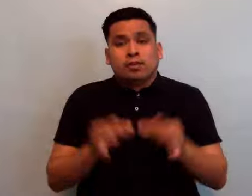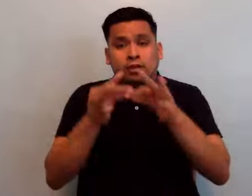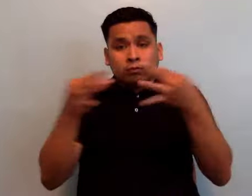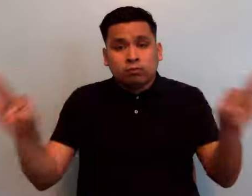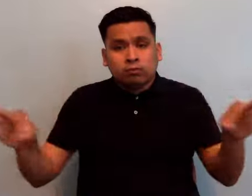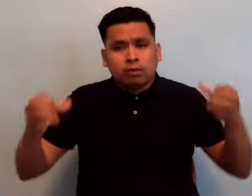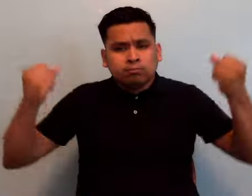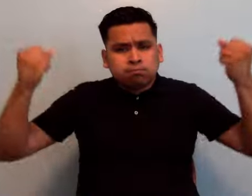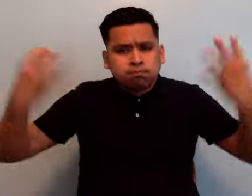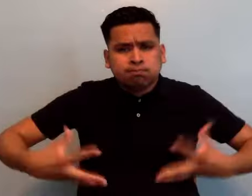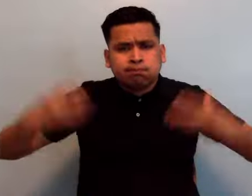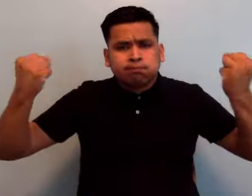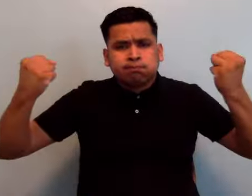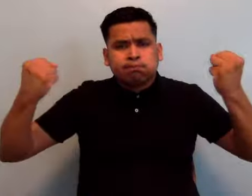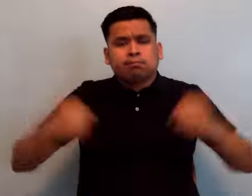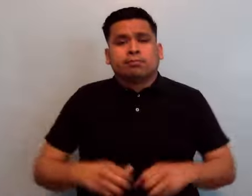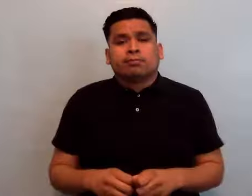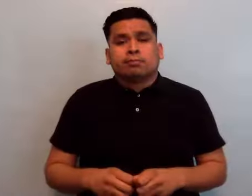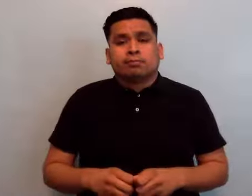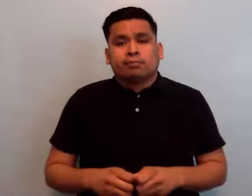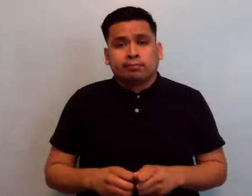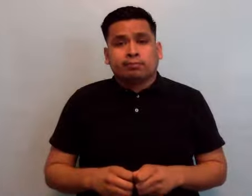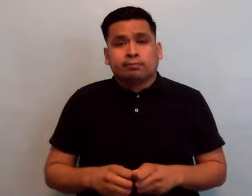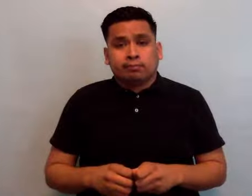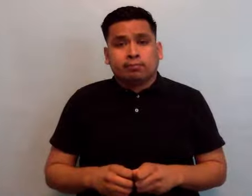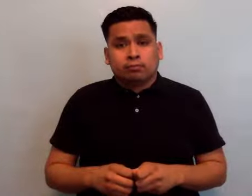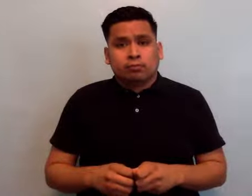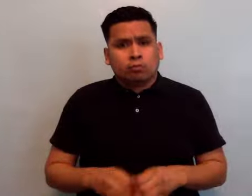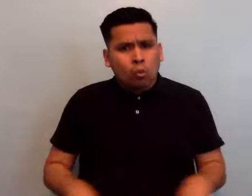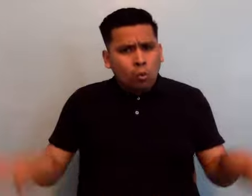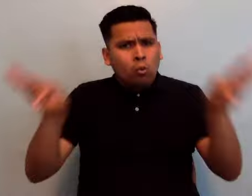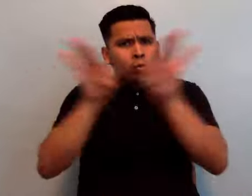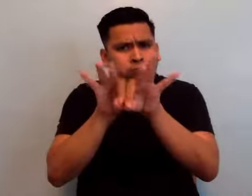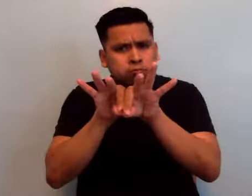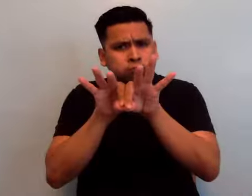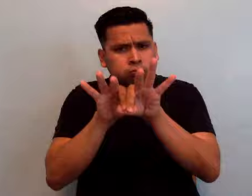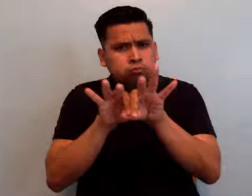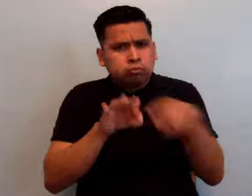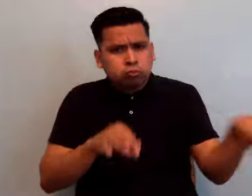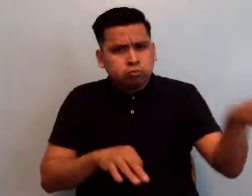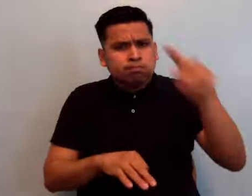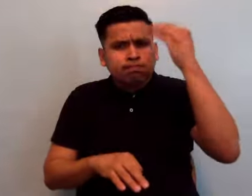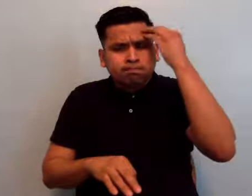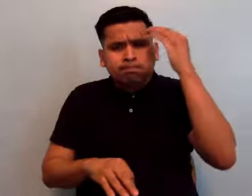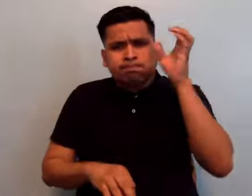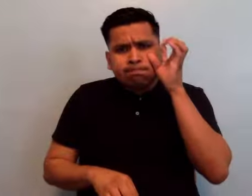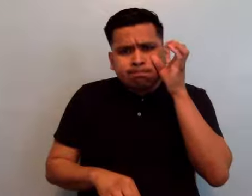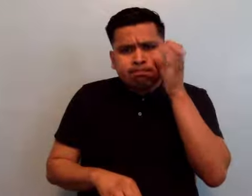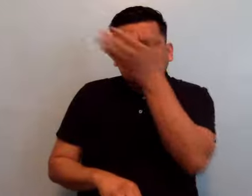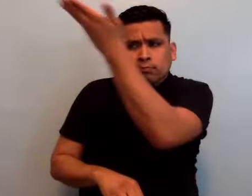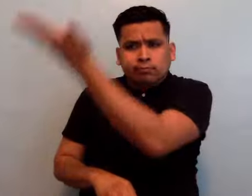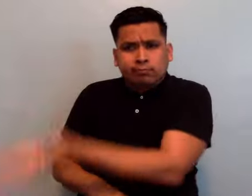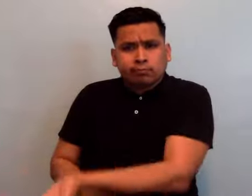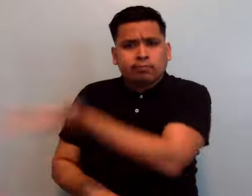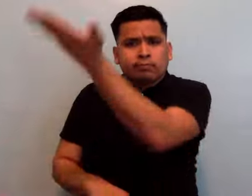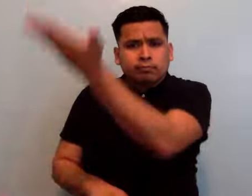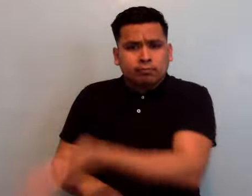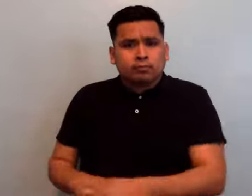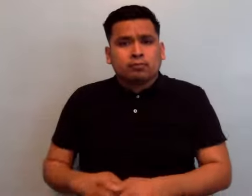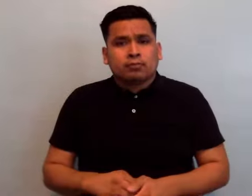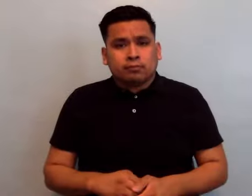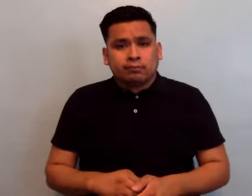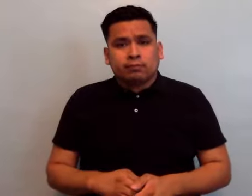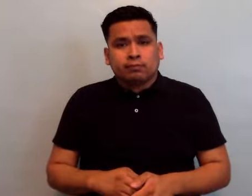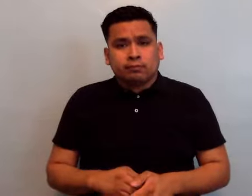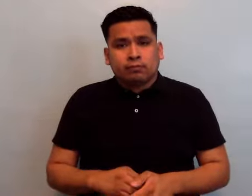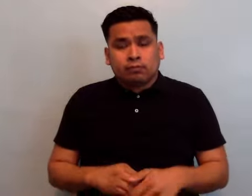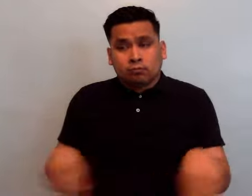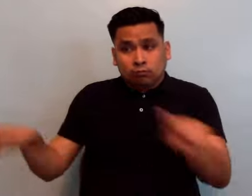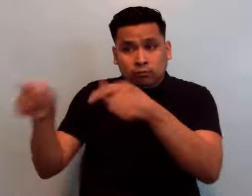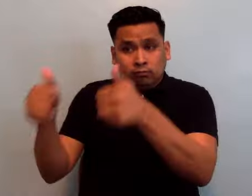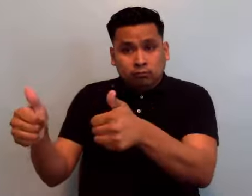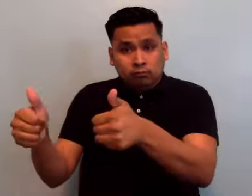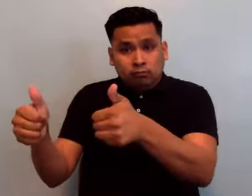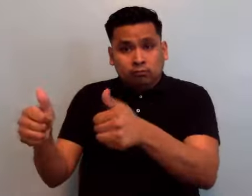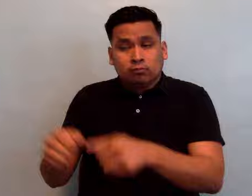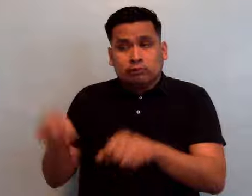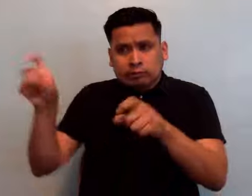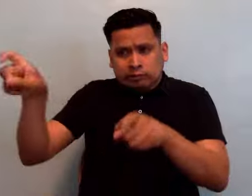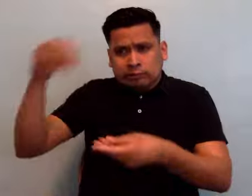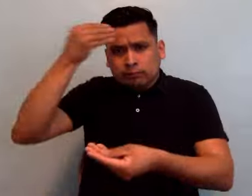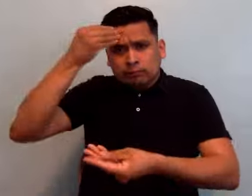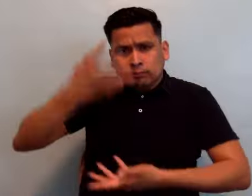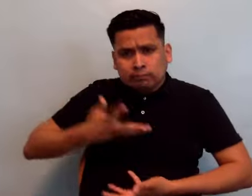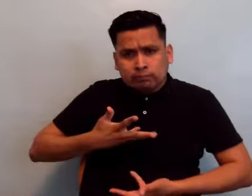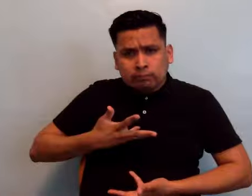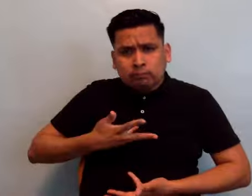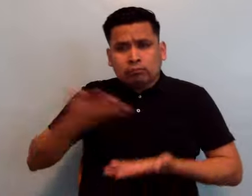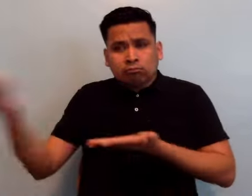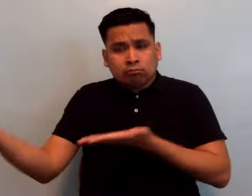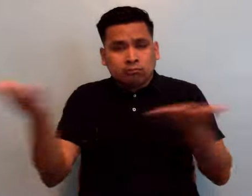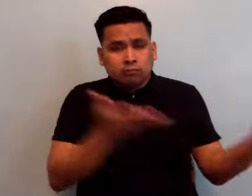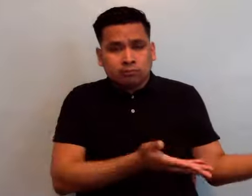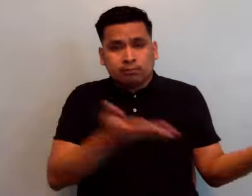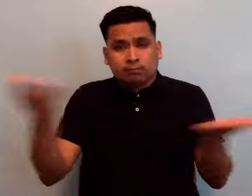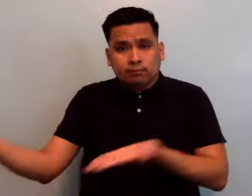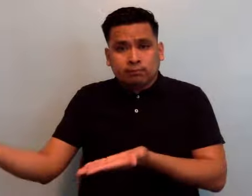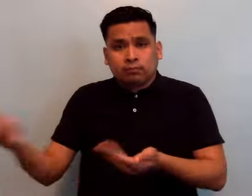Through ASL, a CDI makes sure a Deaf person is heard and understands what is happening.